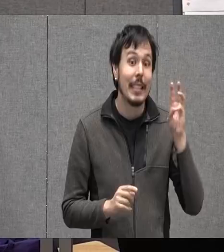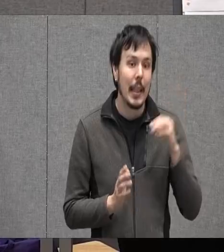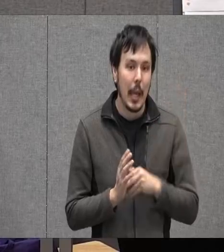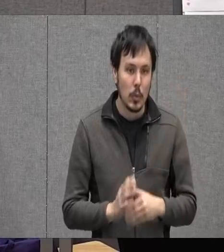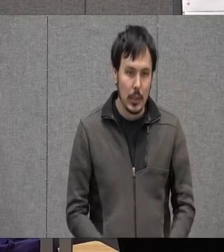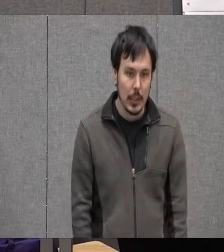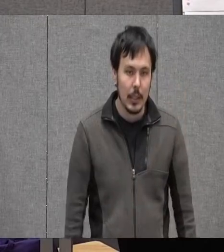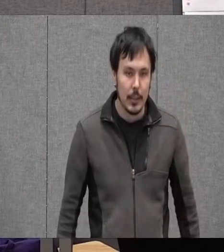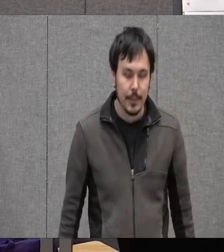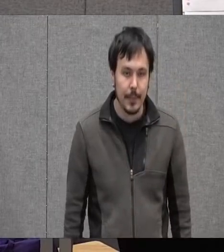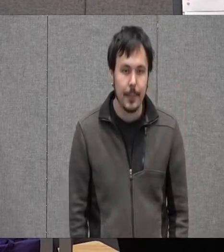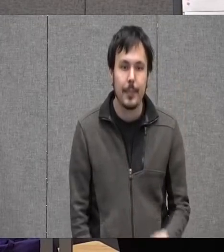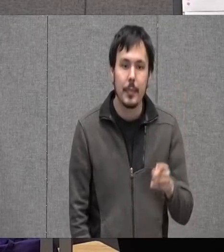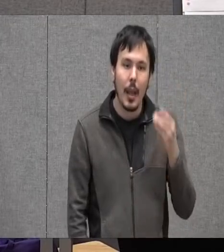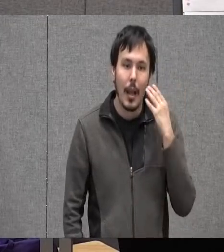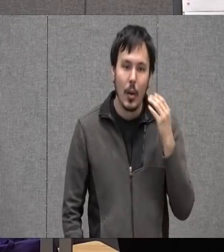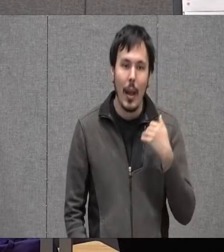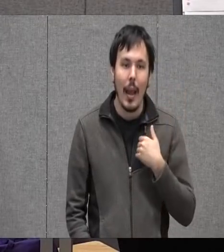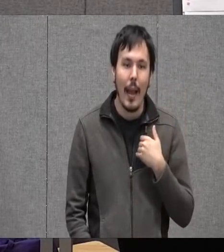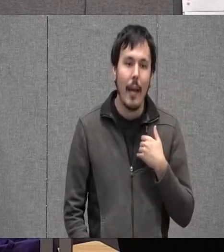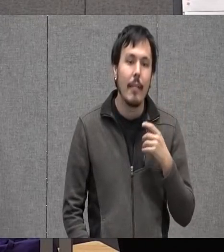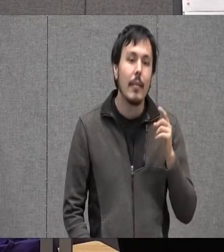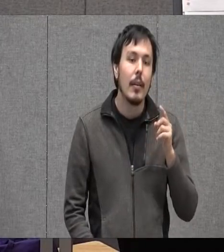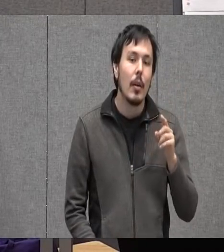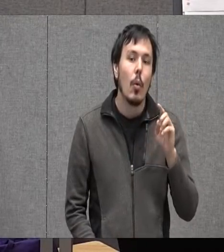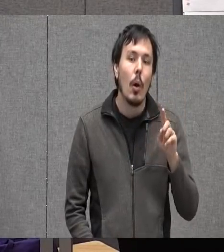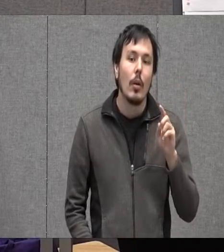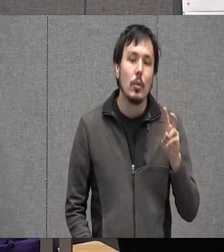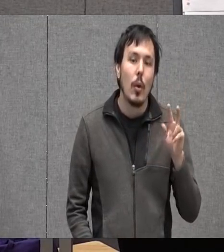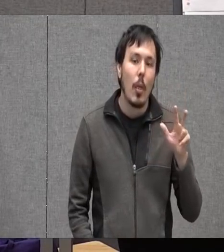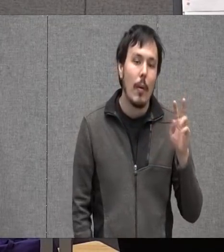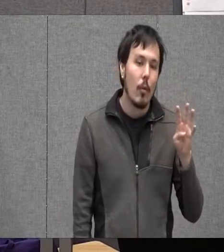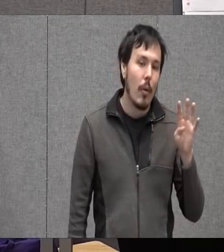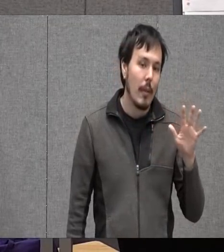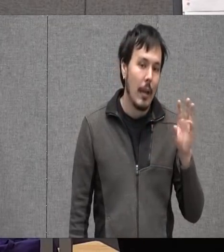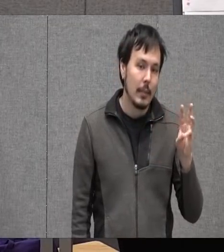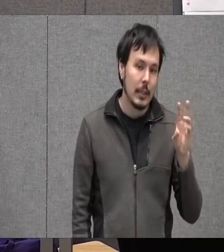All right, so I know I have one, two, three, four, five, six, seven.